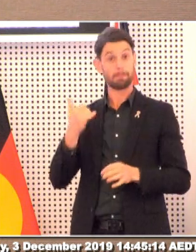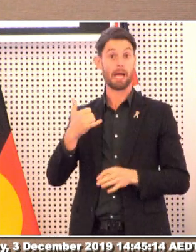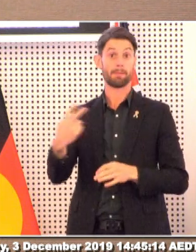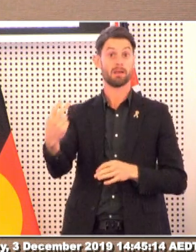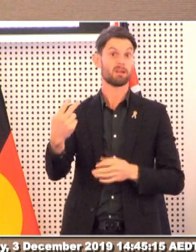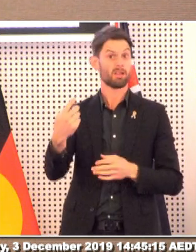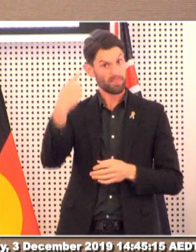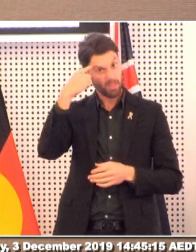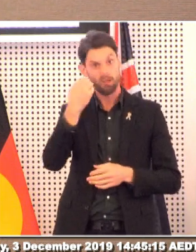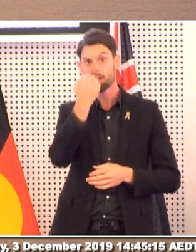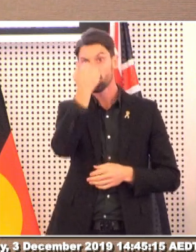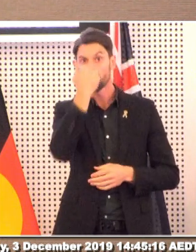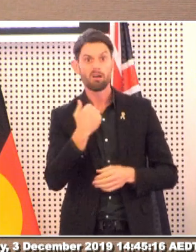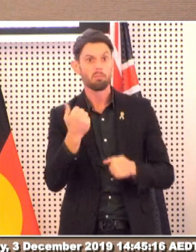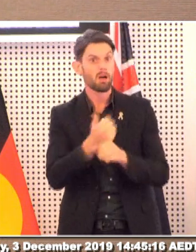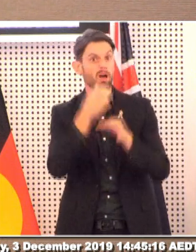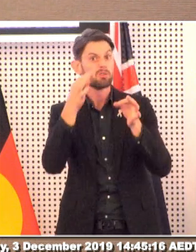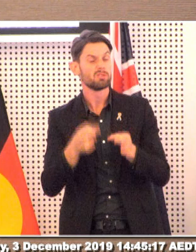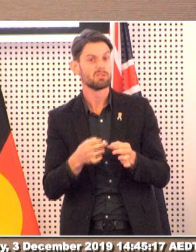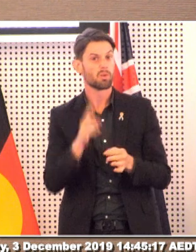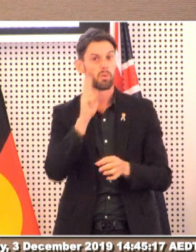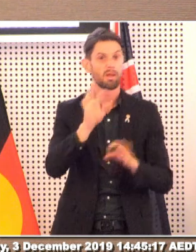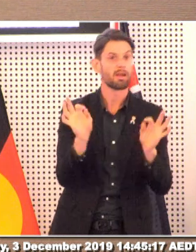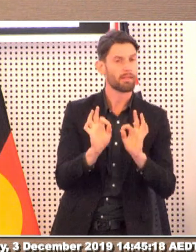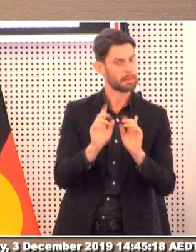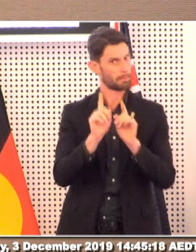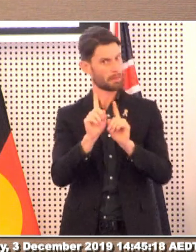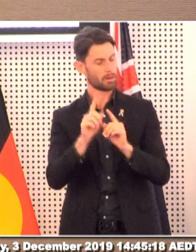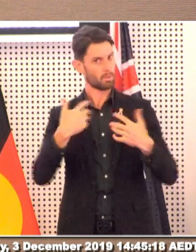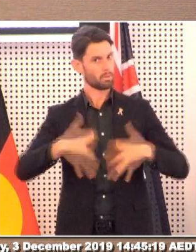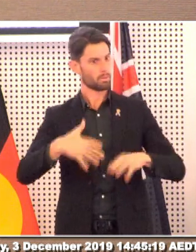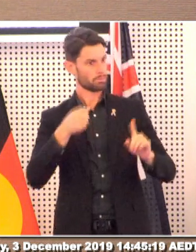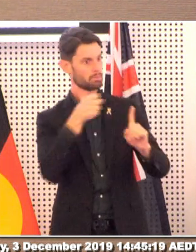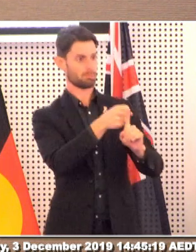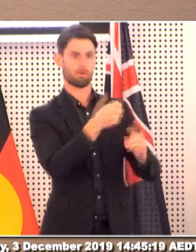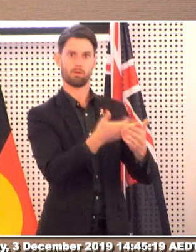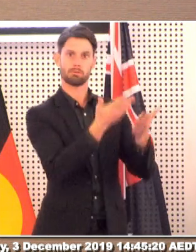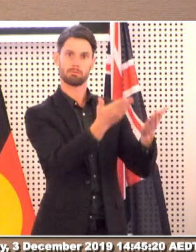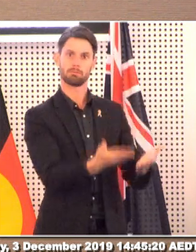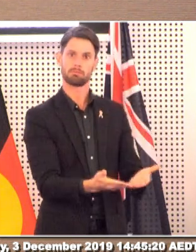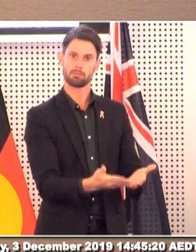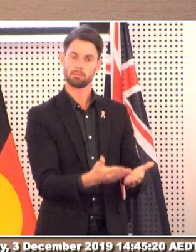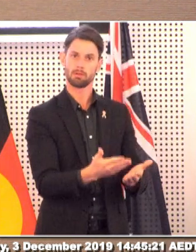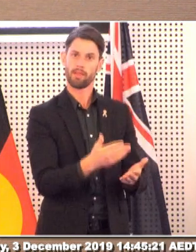But giving effect to some of those rights, which is, I think, where you said where can